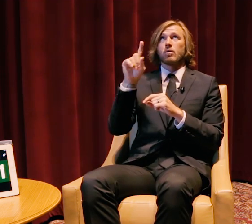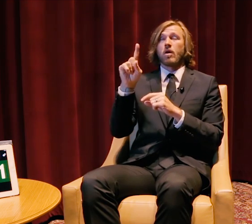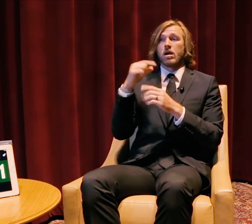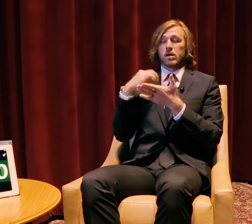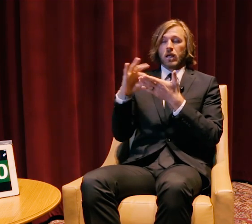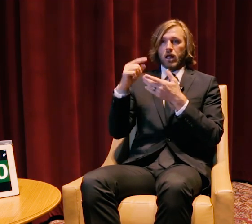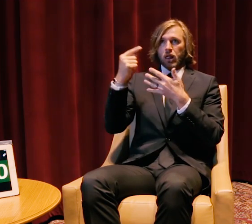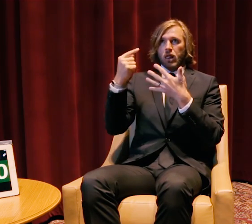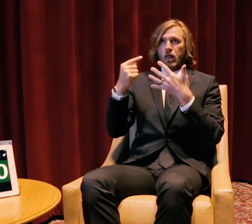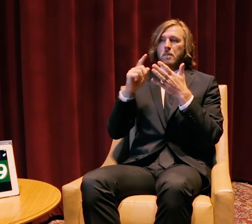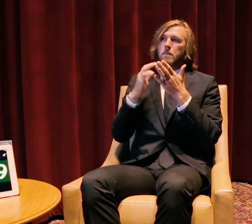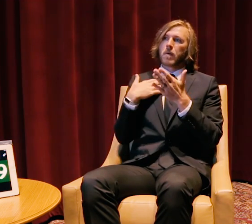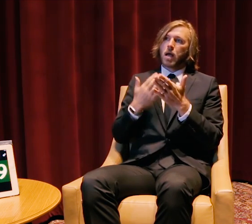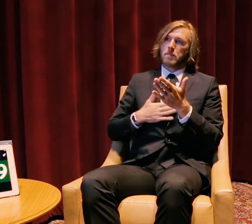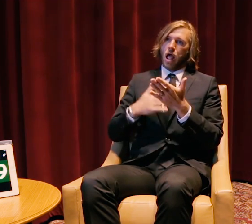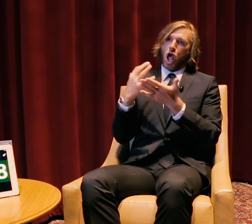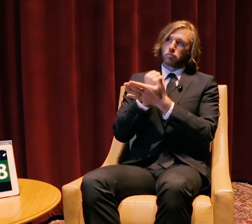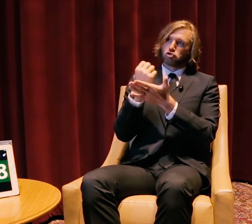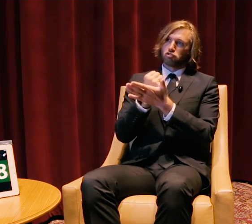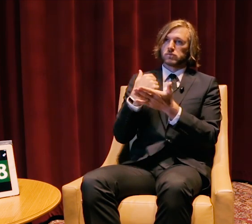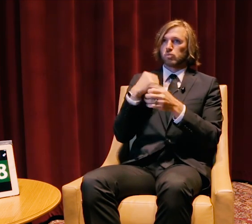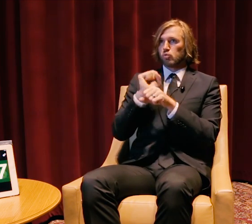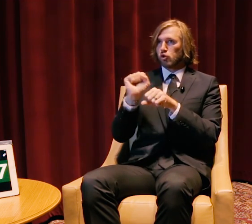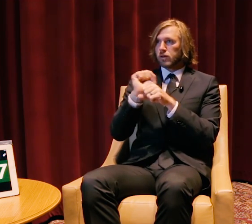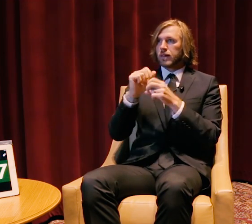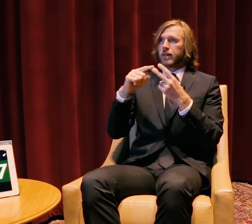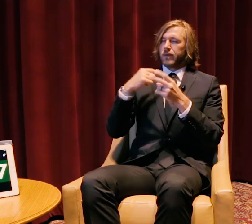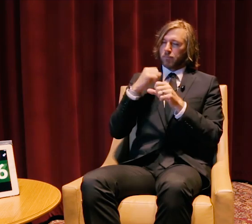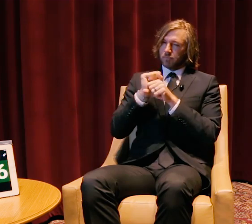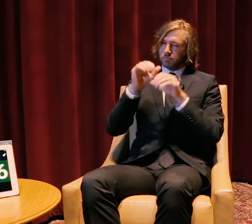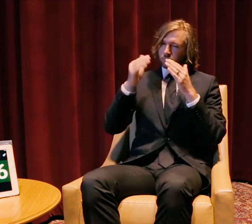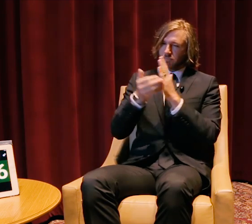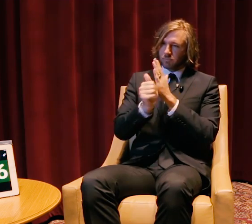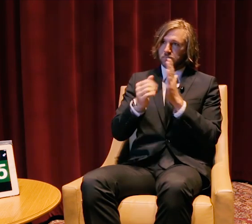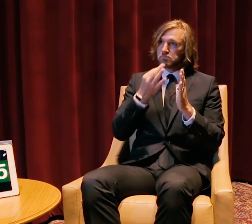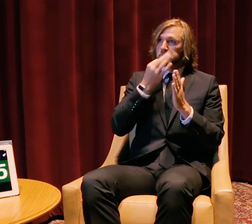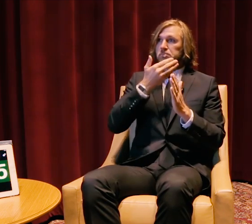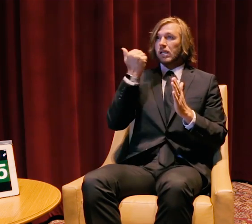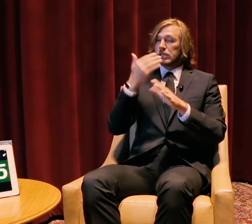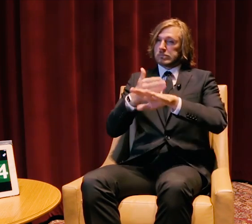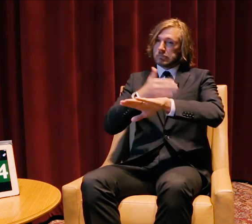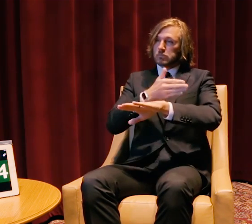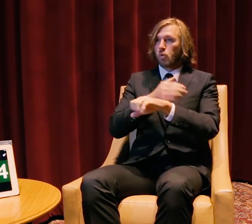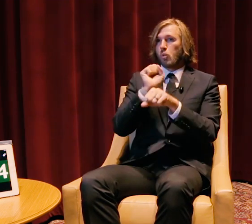all the opportunities I've had to do my work, hone my skill set, get better at it, work with people,